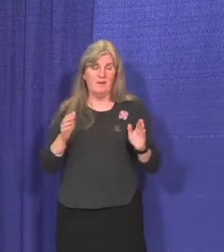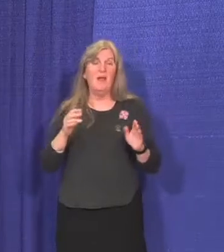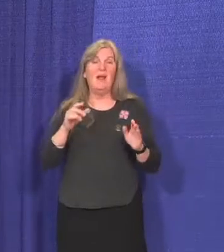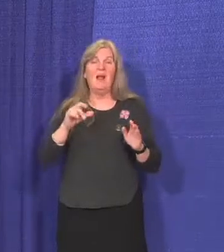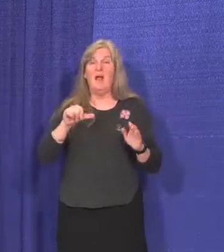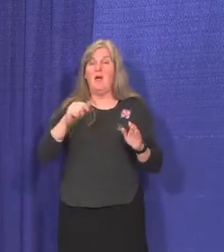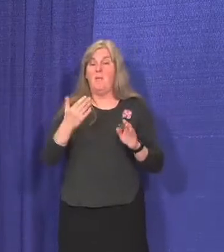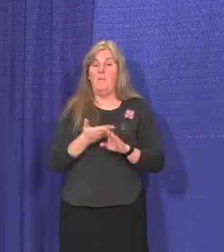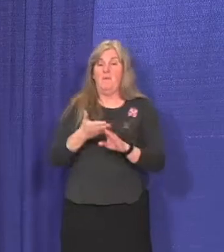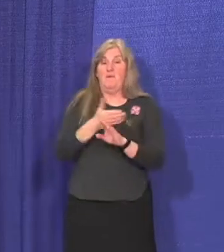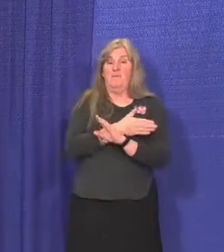conversations with the